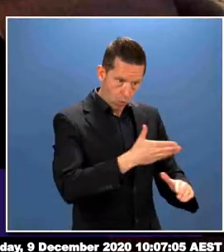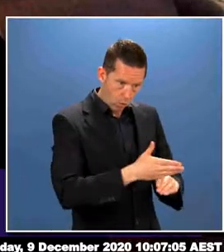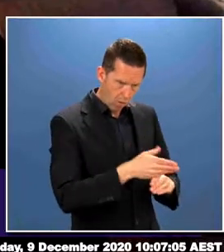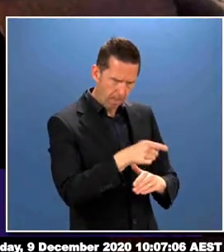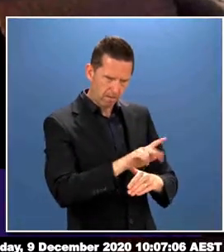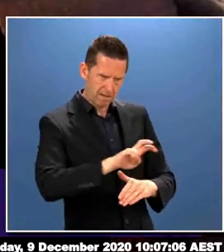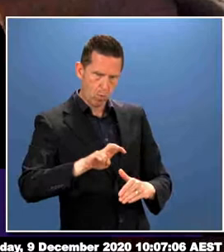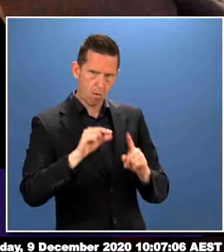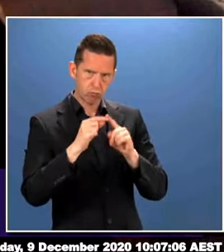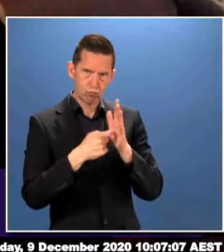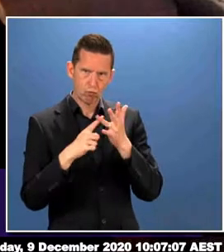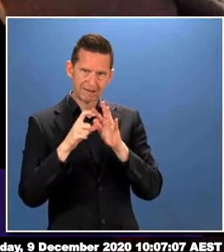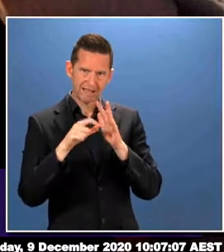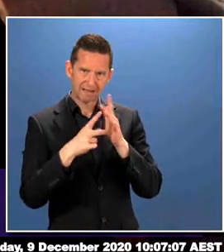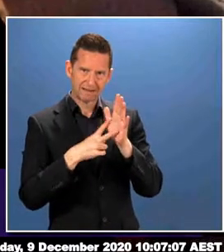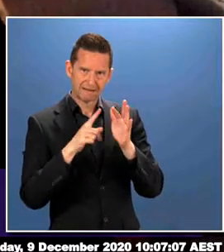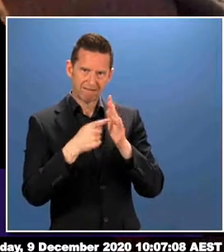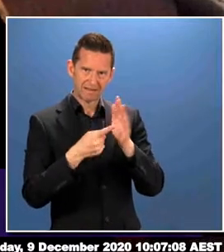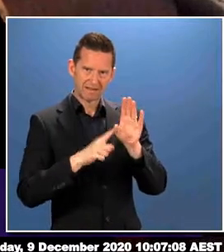they were worth something regardless of how productive they were, and